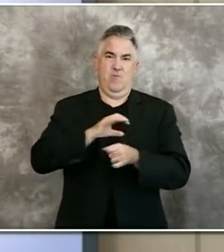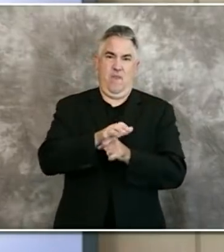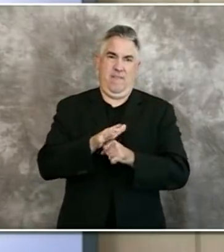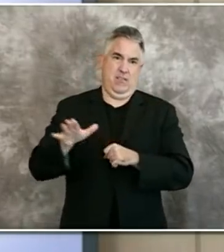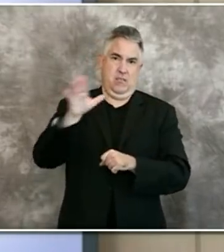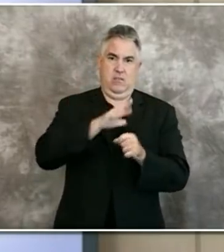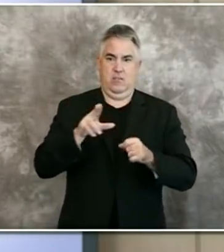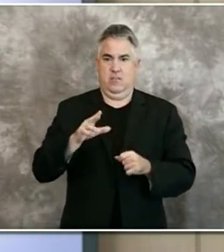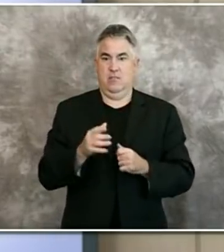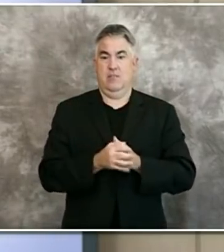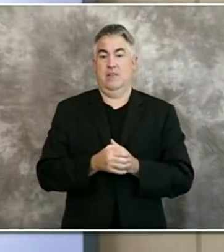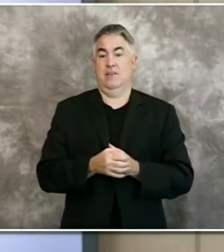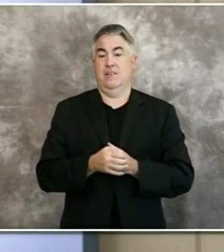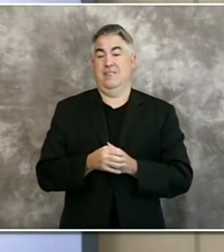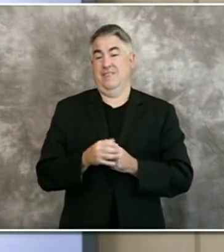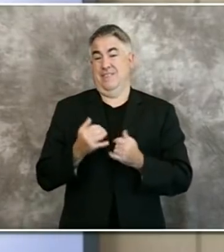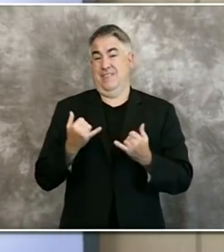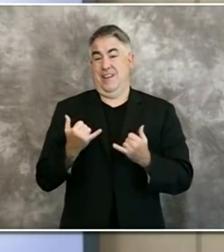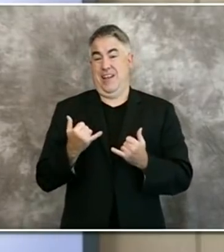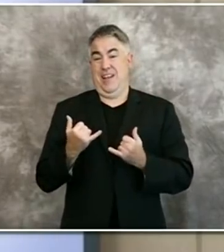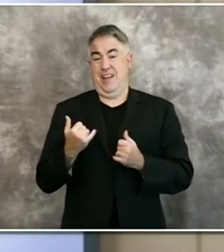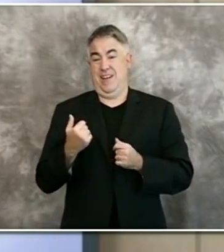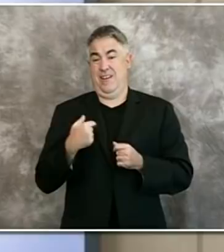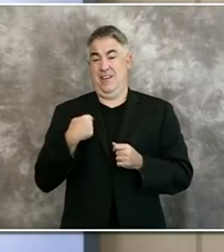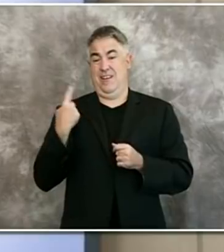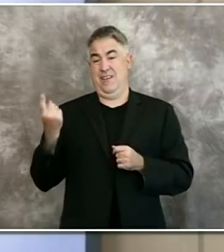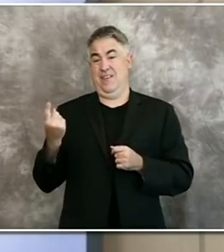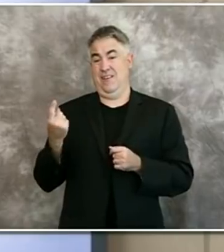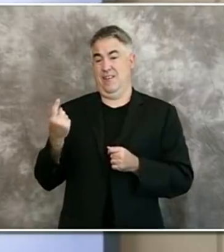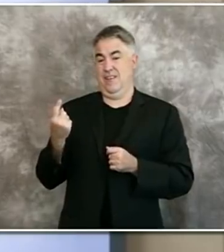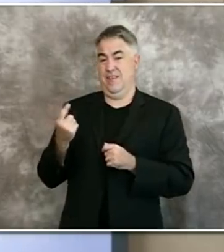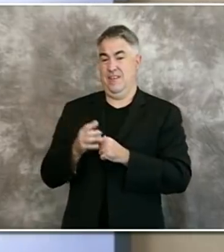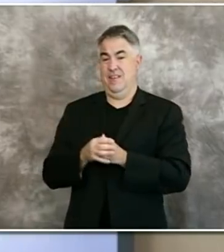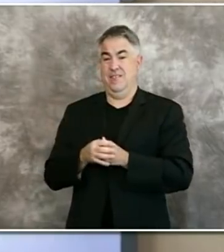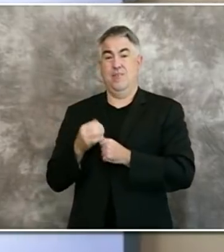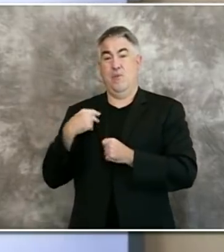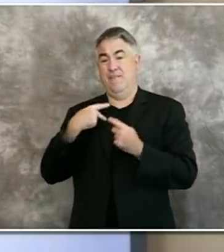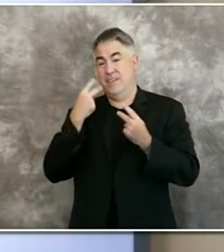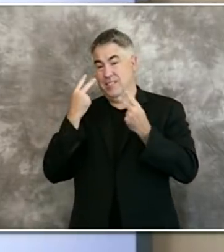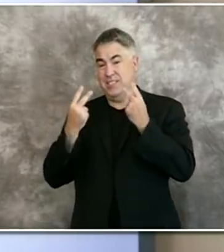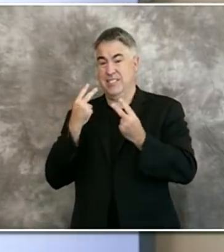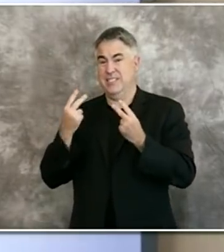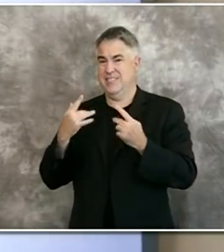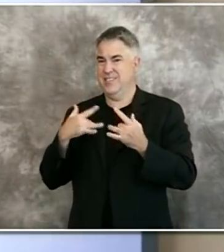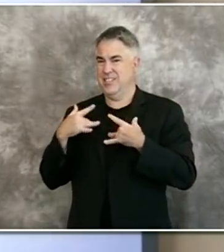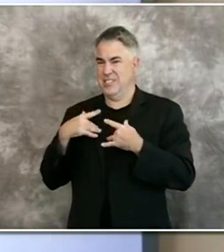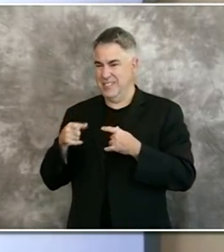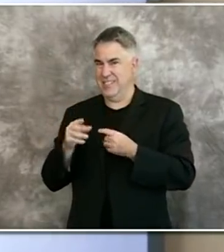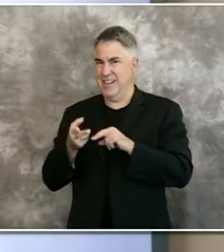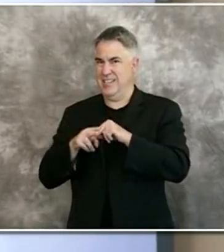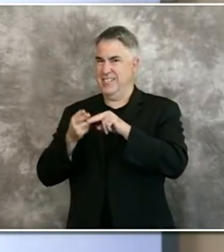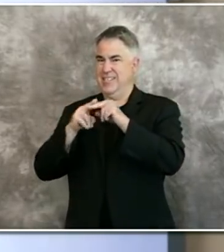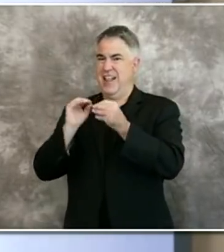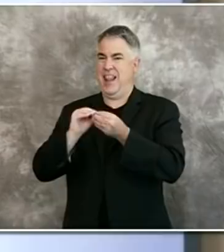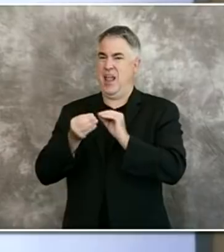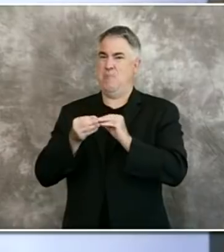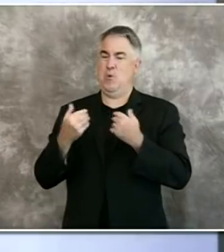CALIFORNIA. TODAY INCLUDING YOUR COUNTY AND TALKED 17,000 TOTAL CORONAVIRUS CASES IN THE LAST 10 DAYS OF DROPS IN THE